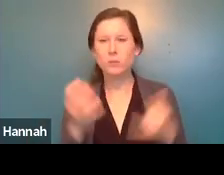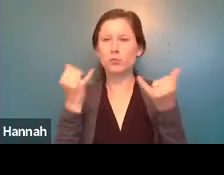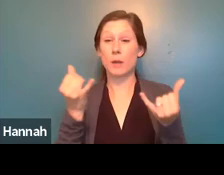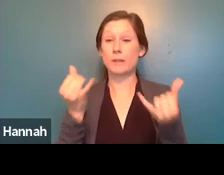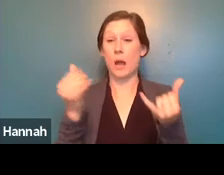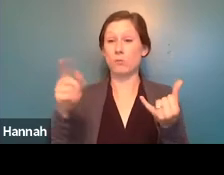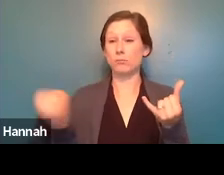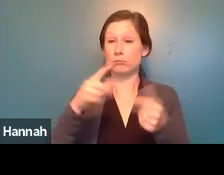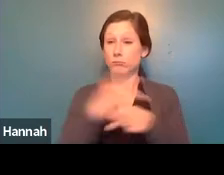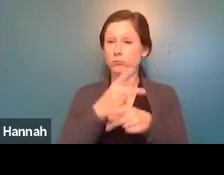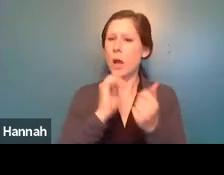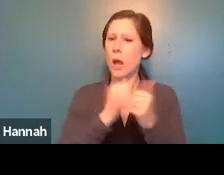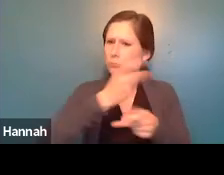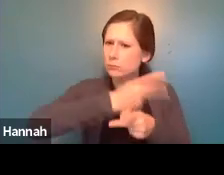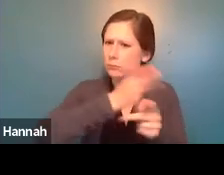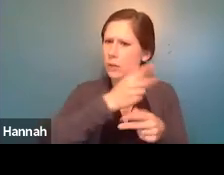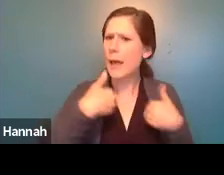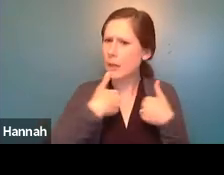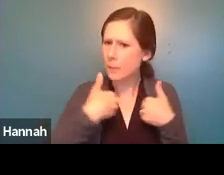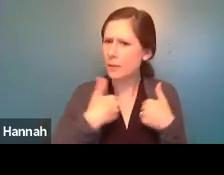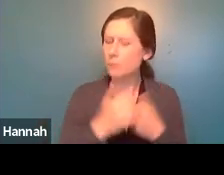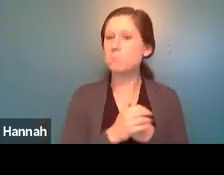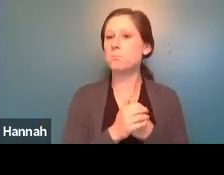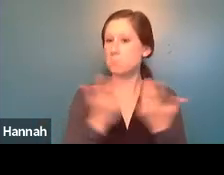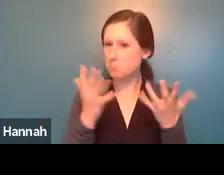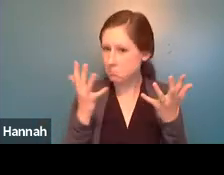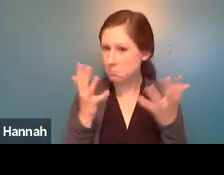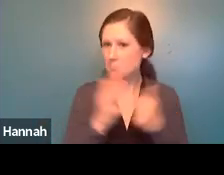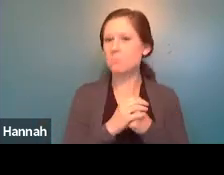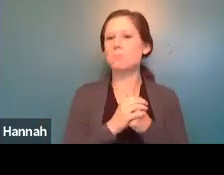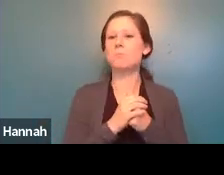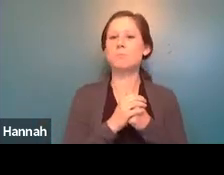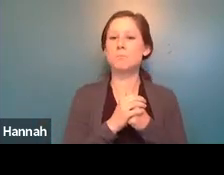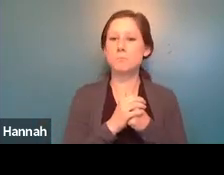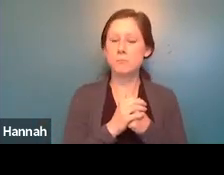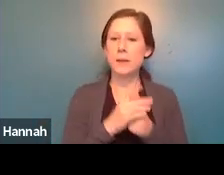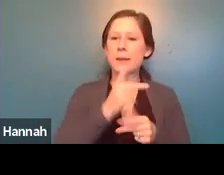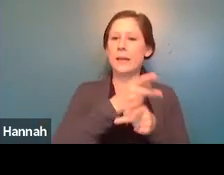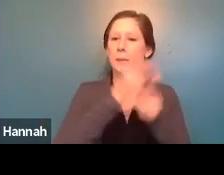to take care of the animals and have the keepers be safe. And